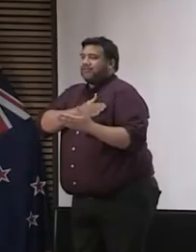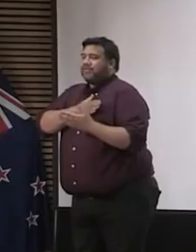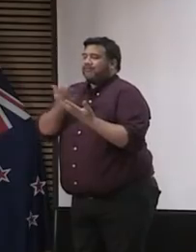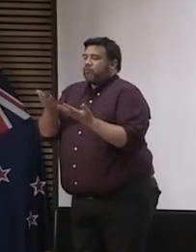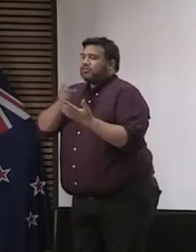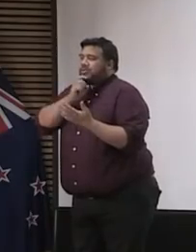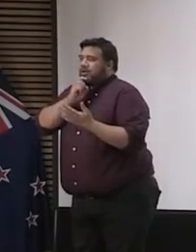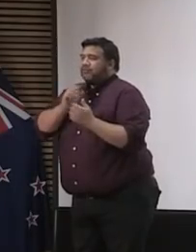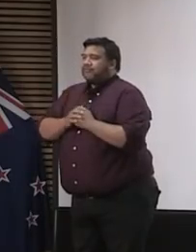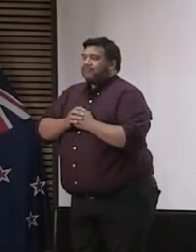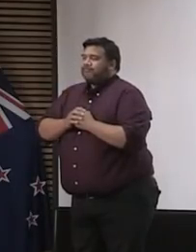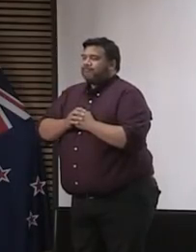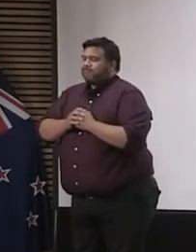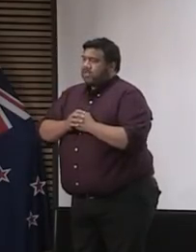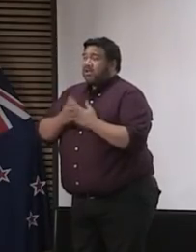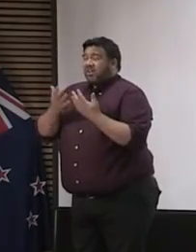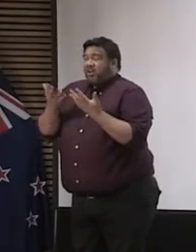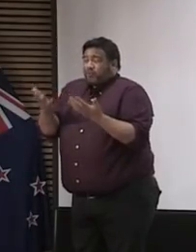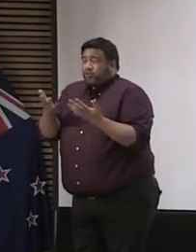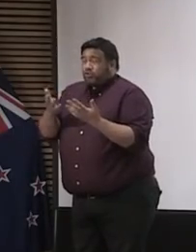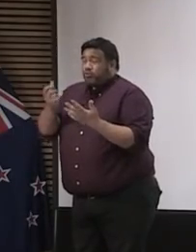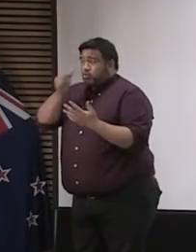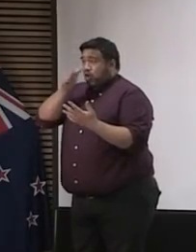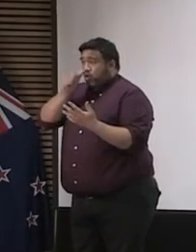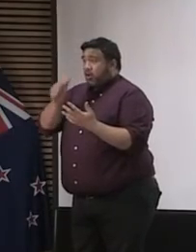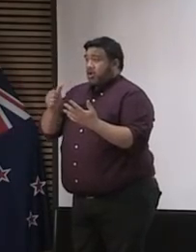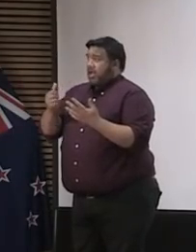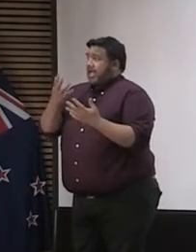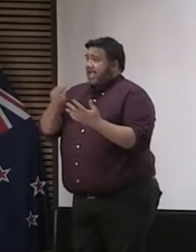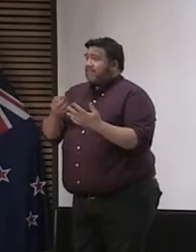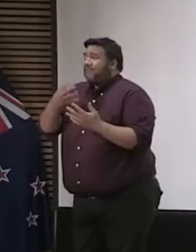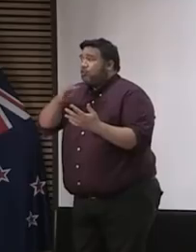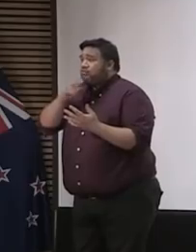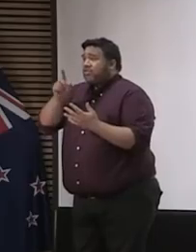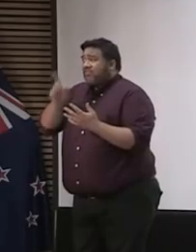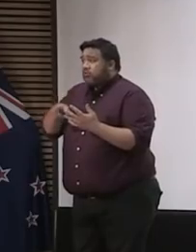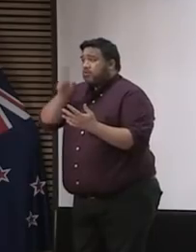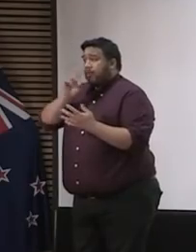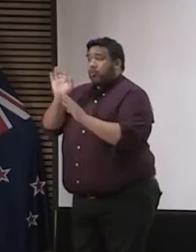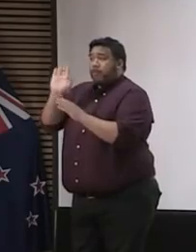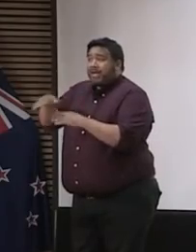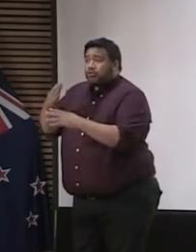As you can marriagethere will be a large numberopening, 400, 000 going back towork and so it won't